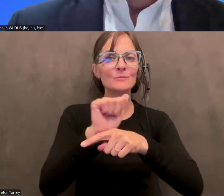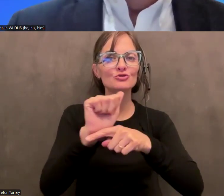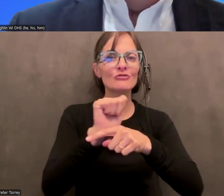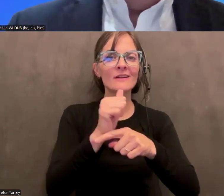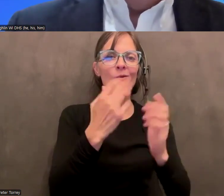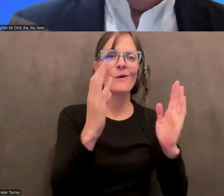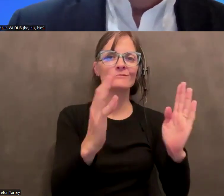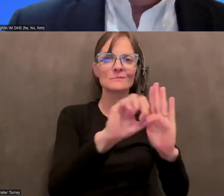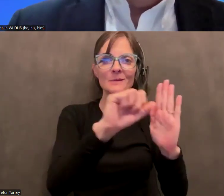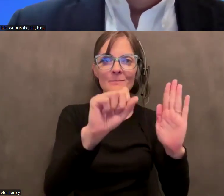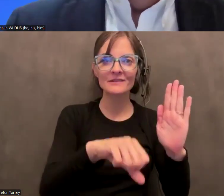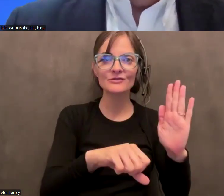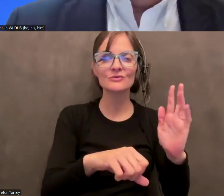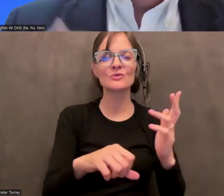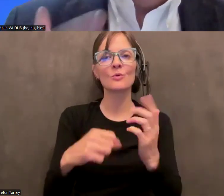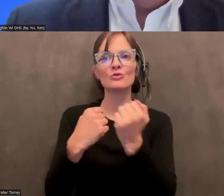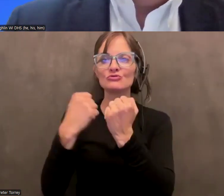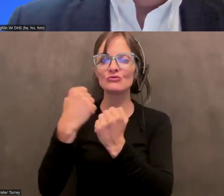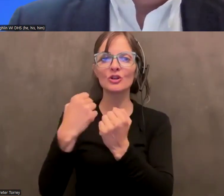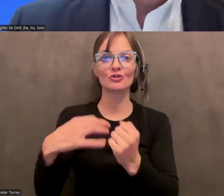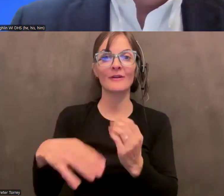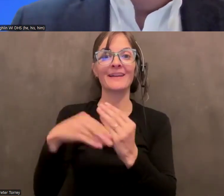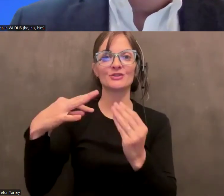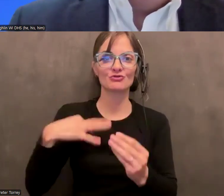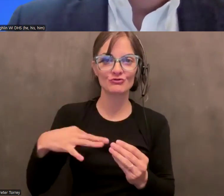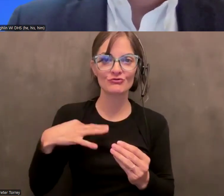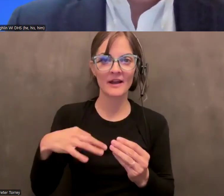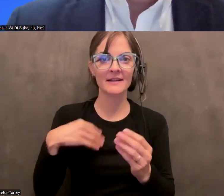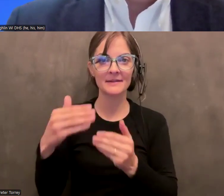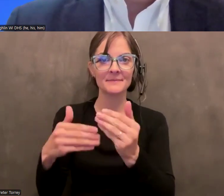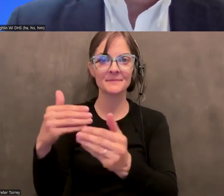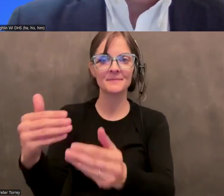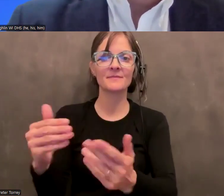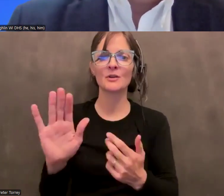There's a lot of enthusiasm in states, if you haven't worked with HOSA in your state,